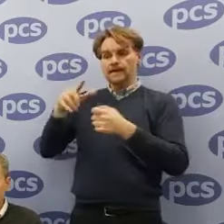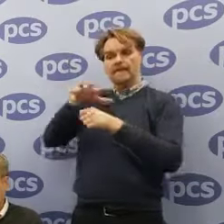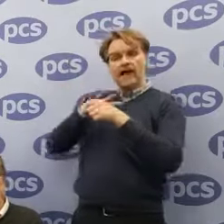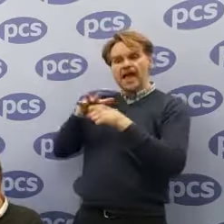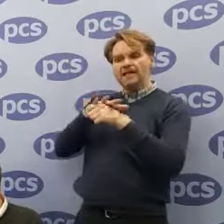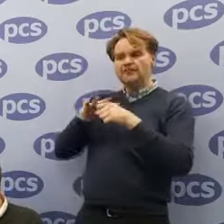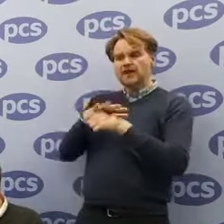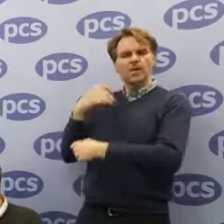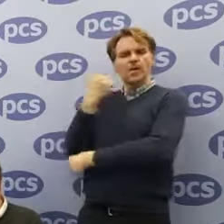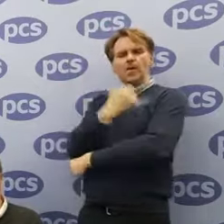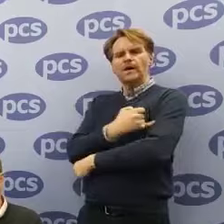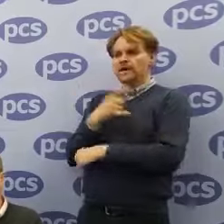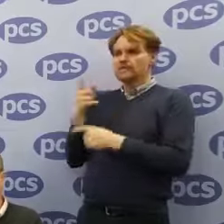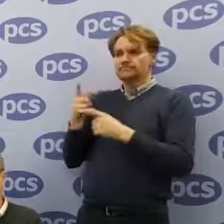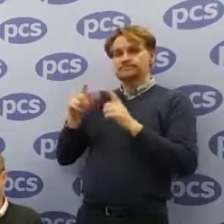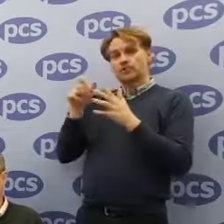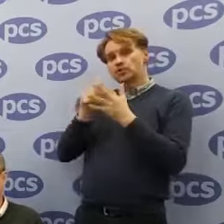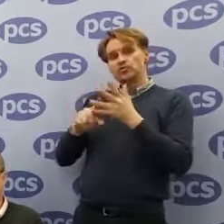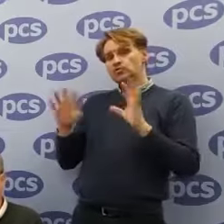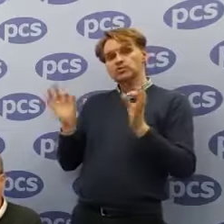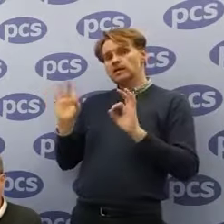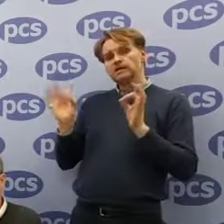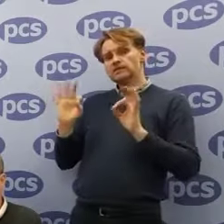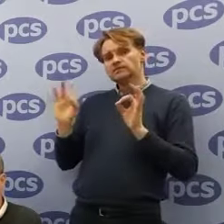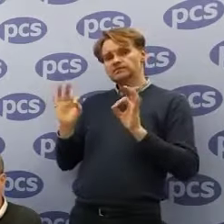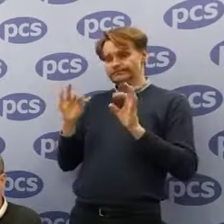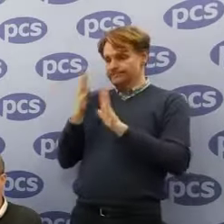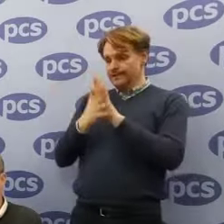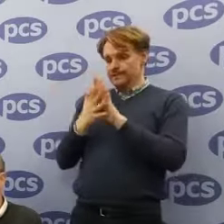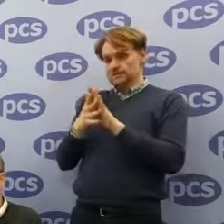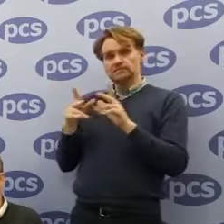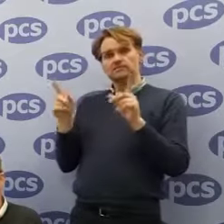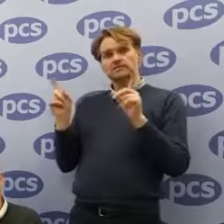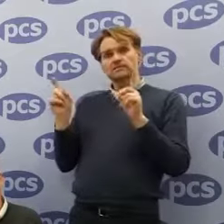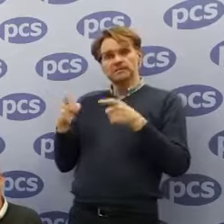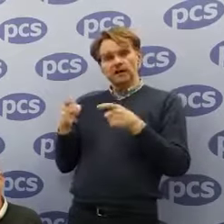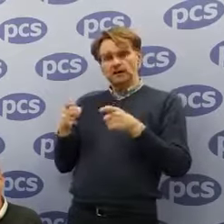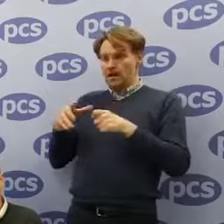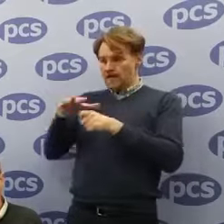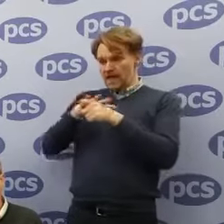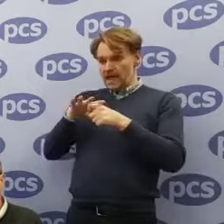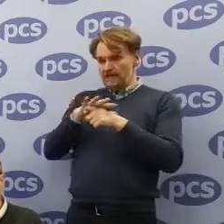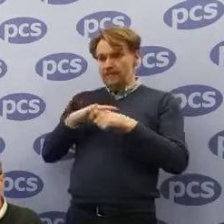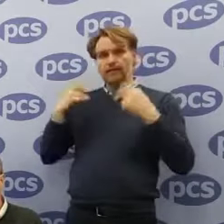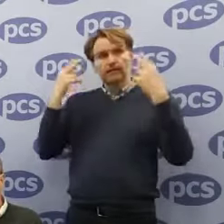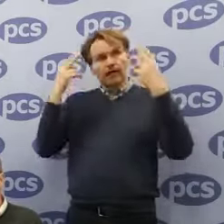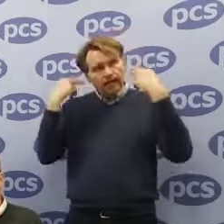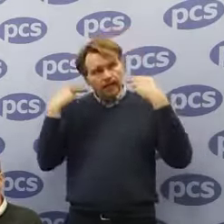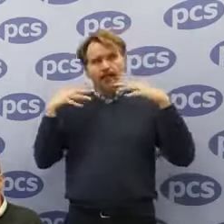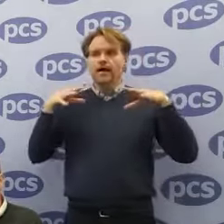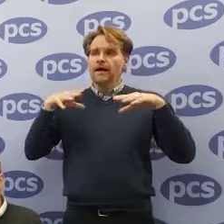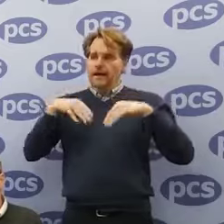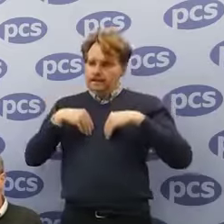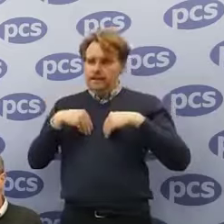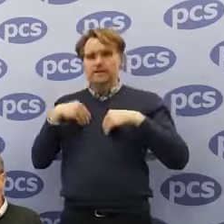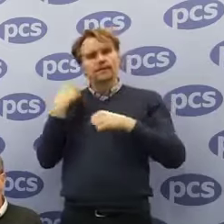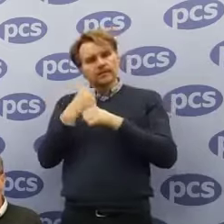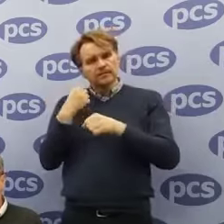wouldn't be able to take action which means that basically those areas would just have to accept what the employer gave them, but it would also mean that